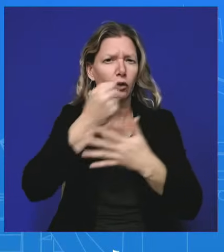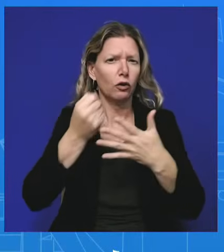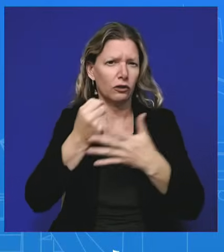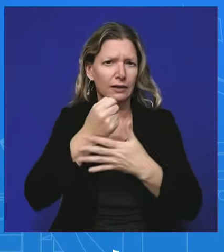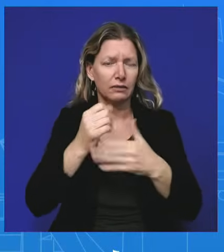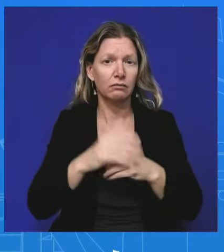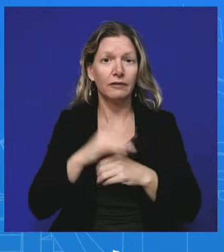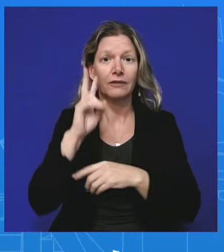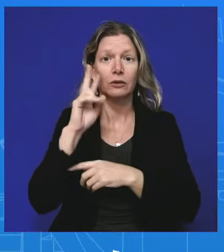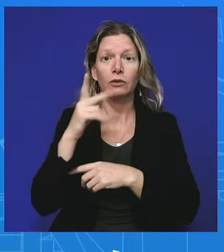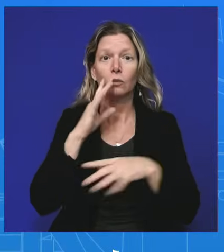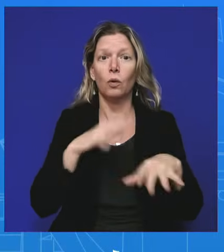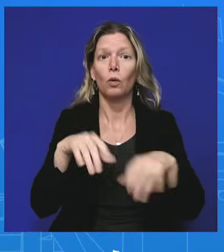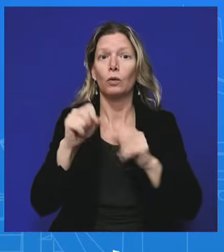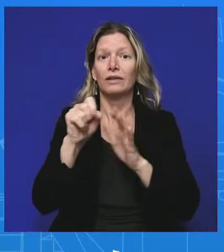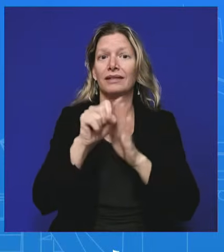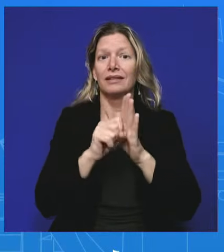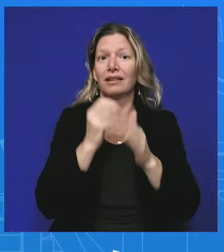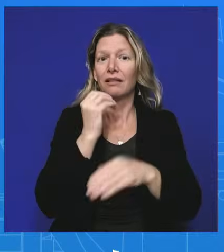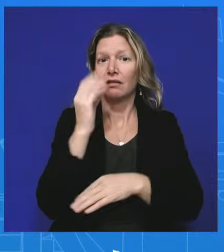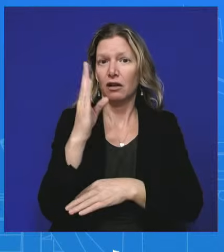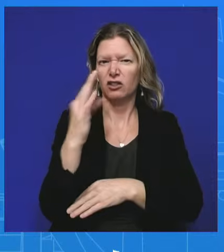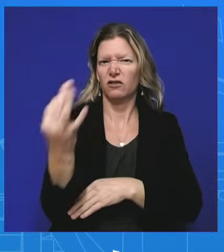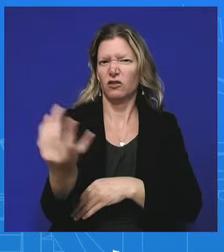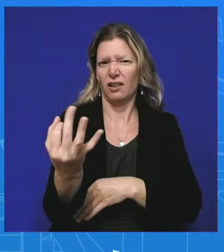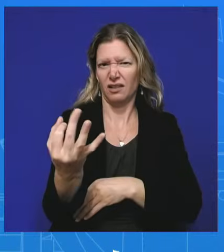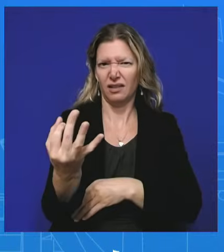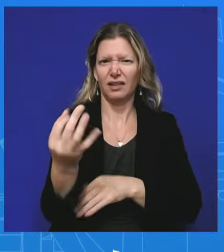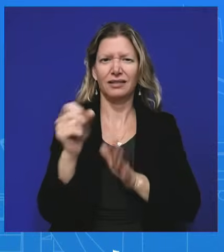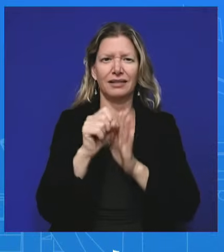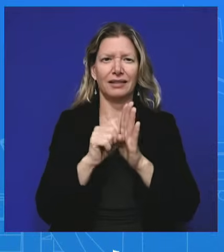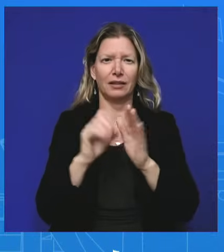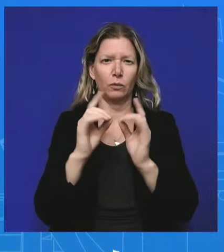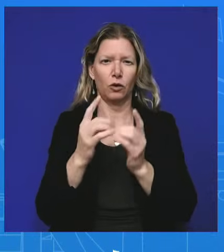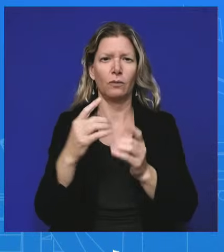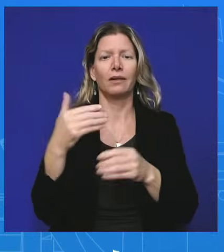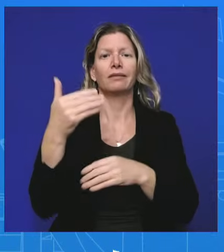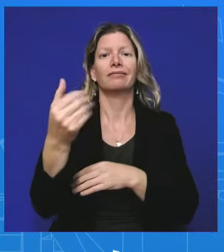at the United States Military Academy's graduation ceremony. He previously deli- --